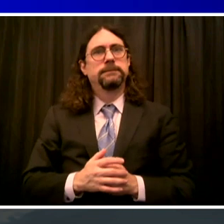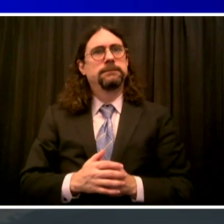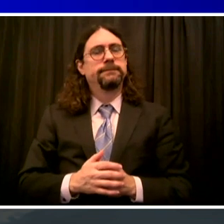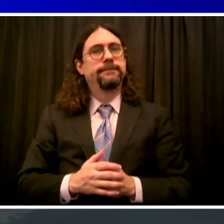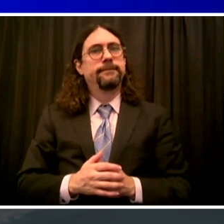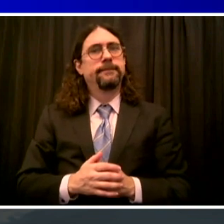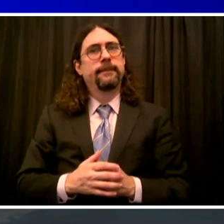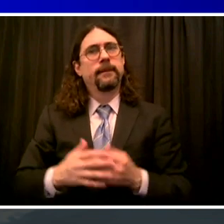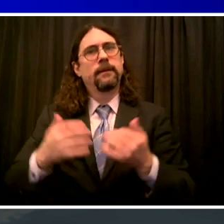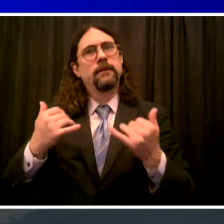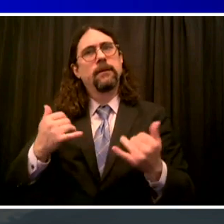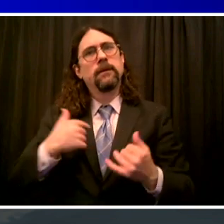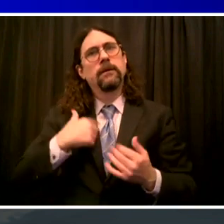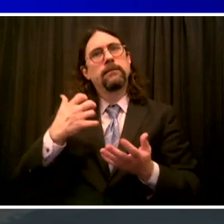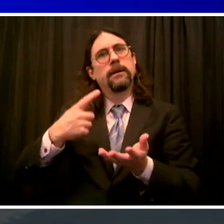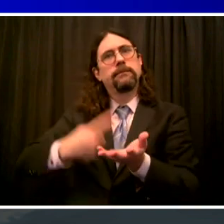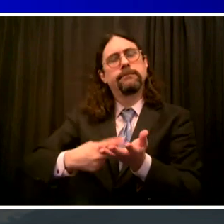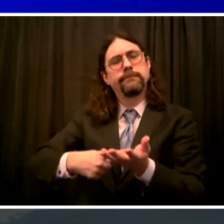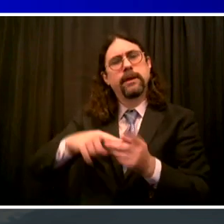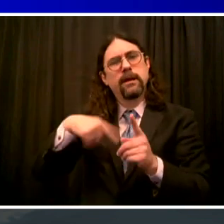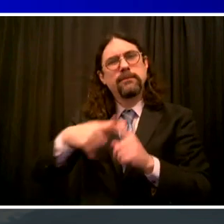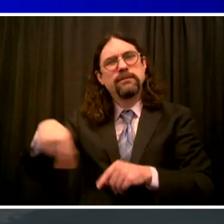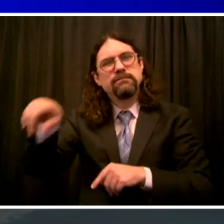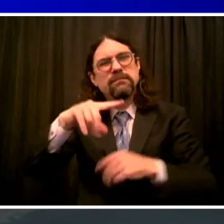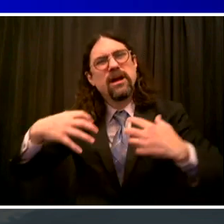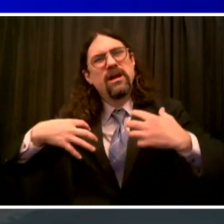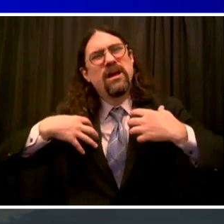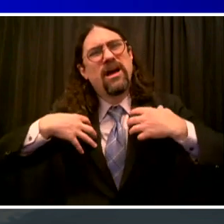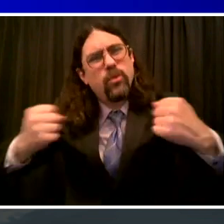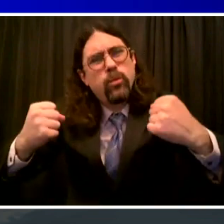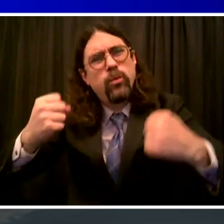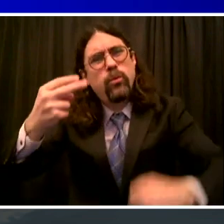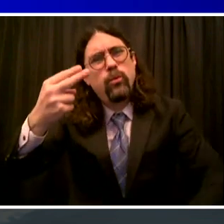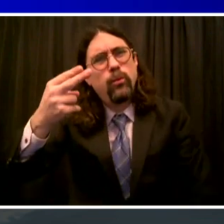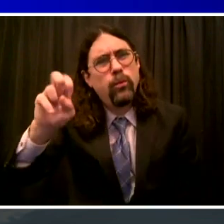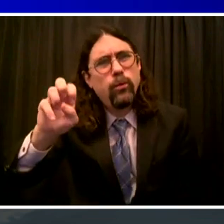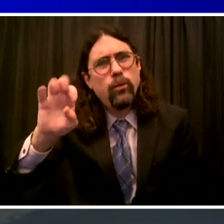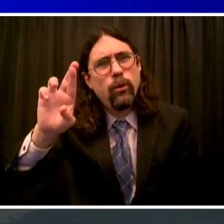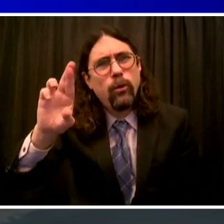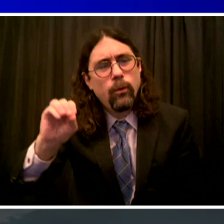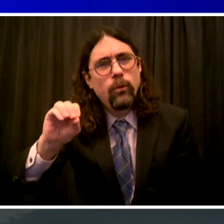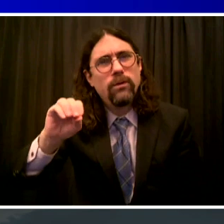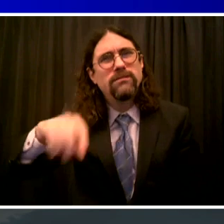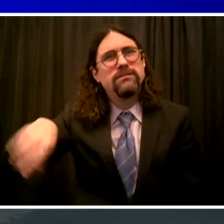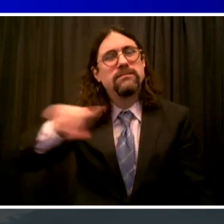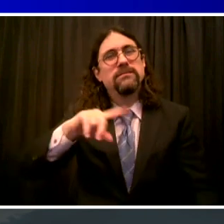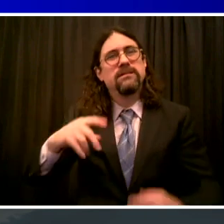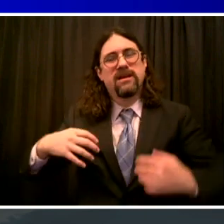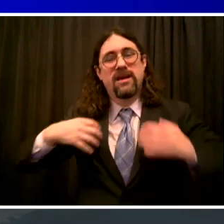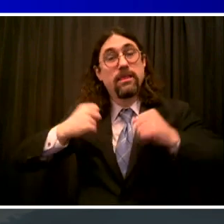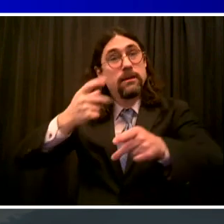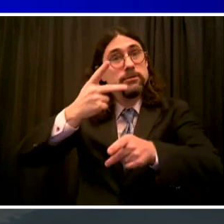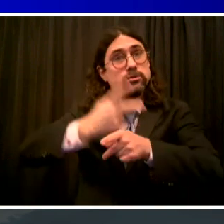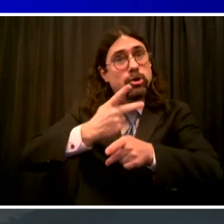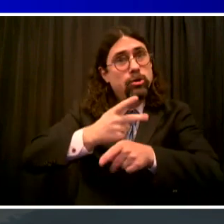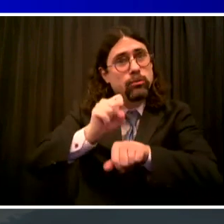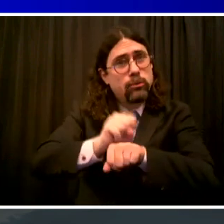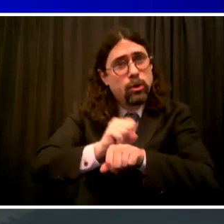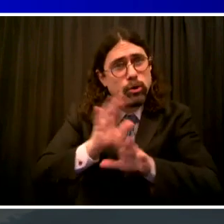BUT ALSO LET'S TKAL ABOUT OUR HEROES. LET' STA LKABOUT THOSE WHO HAVE SEREDV US SO WELL. THE HEALTH CARE